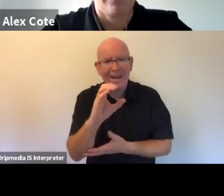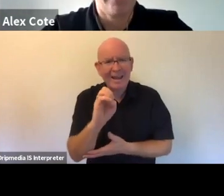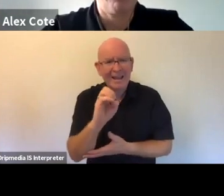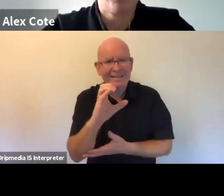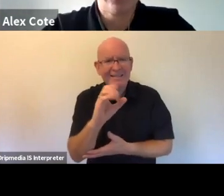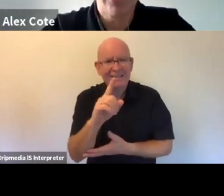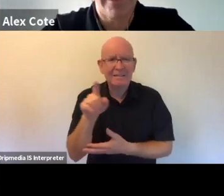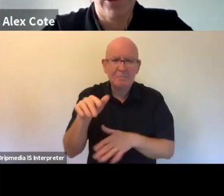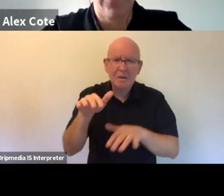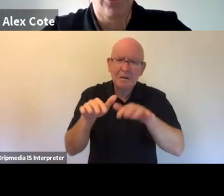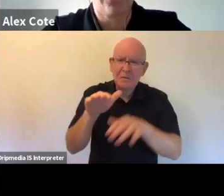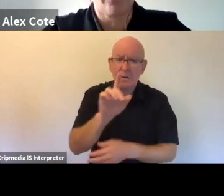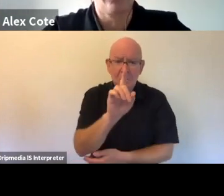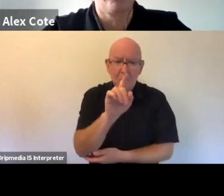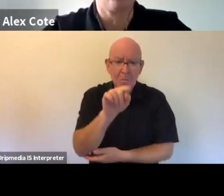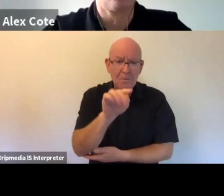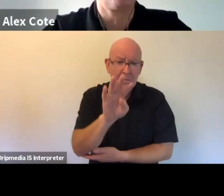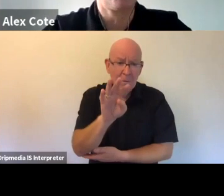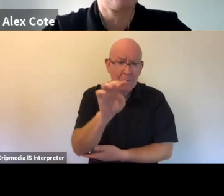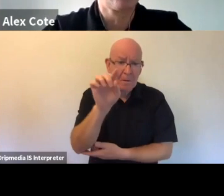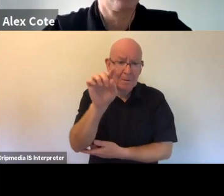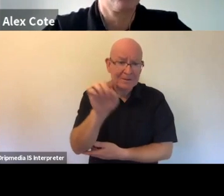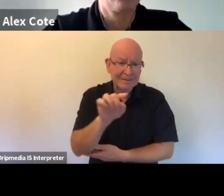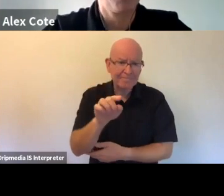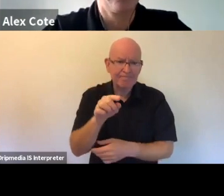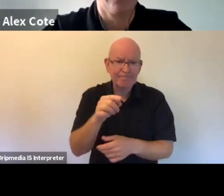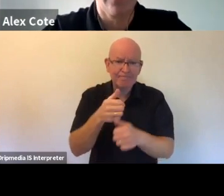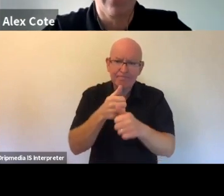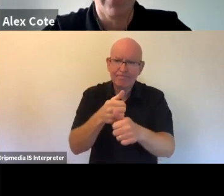There are major challenges for countries without up to date national disability registries